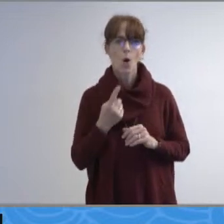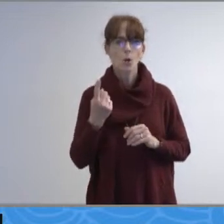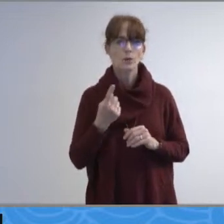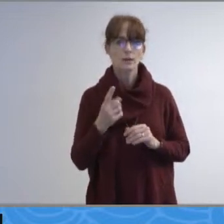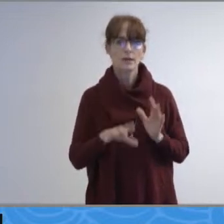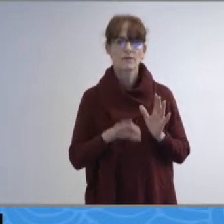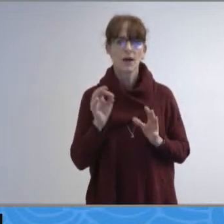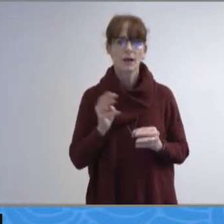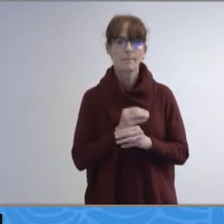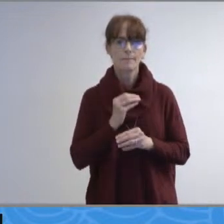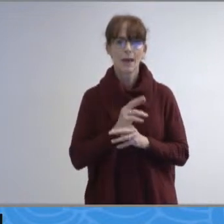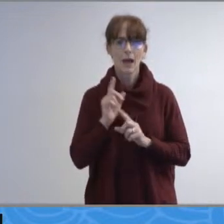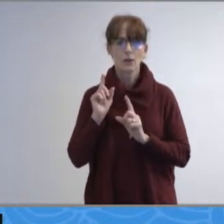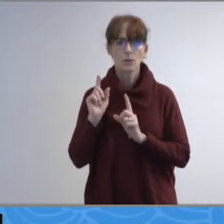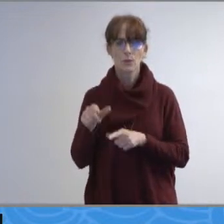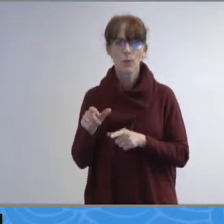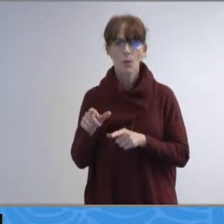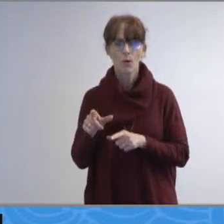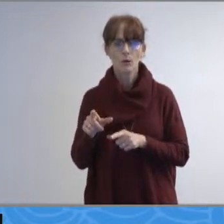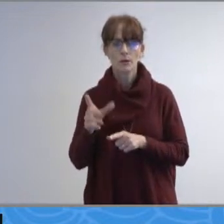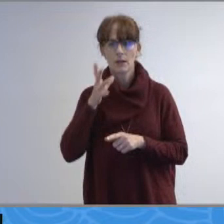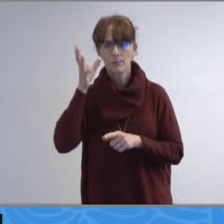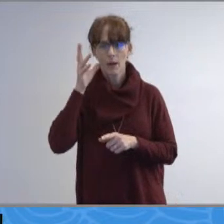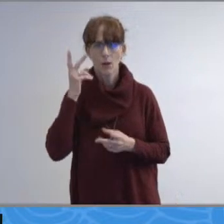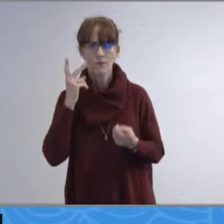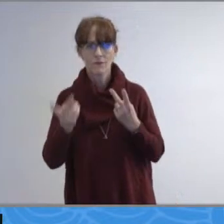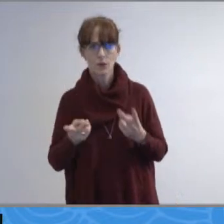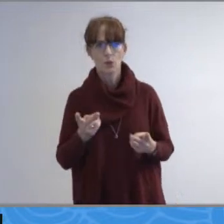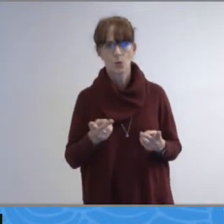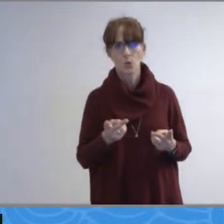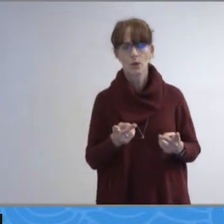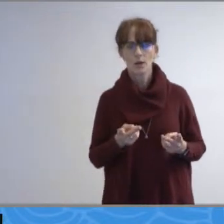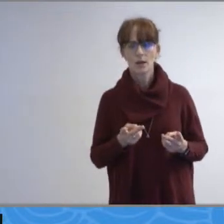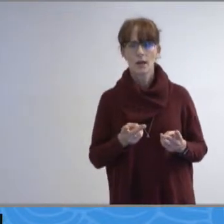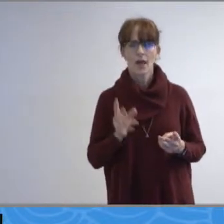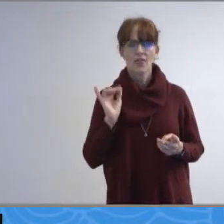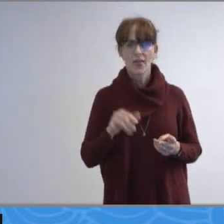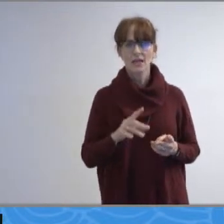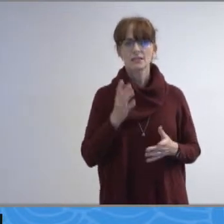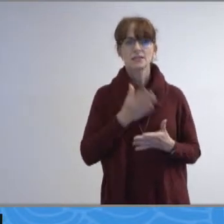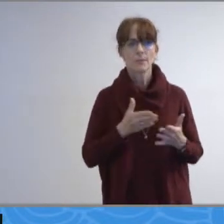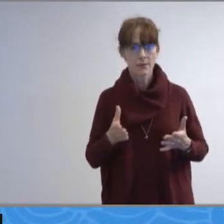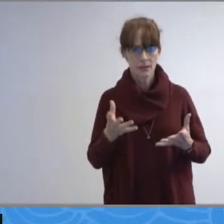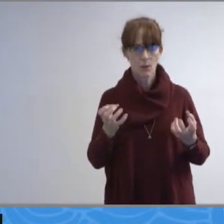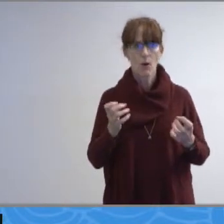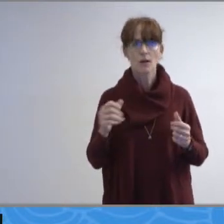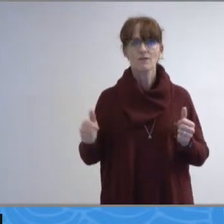their math report in the Parent View portal. So that is definitely something I'd like to follow up on.